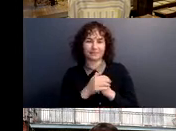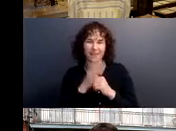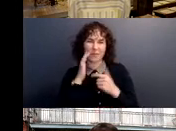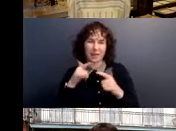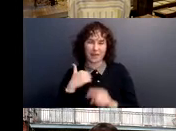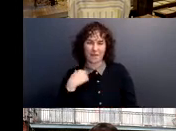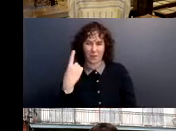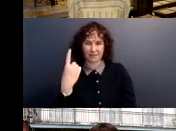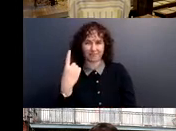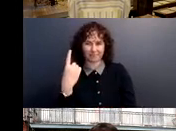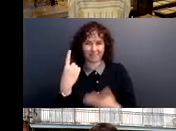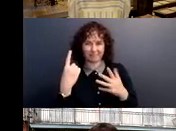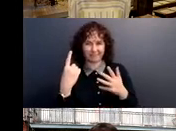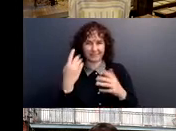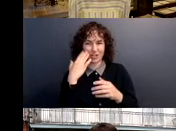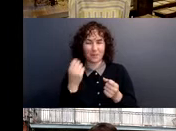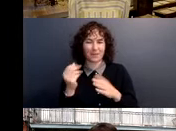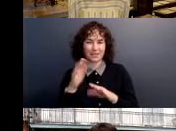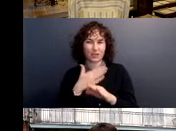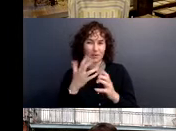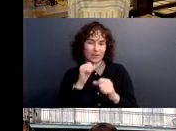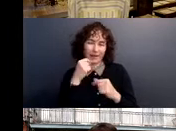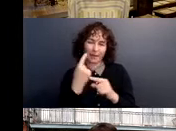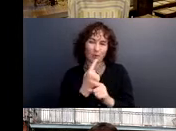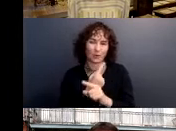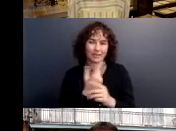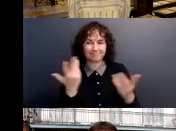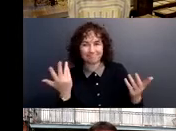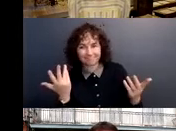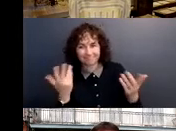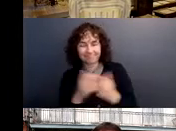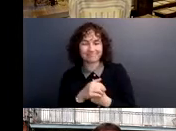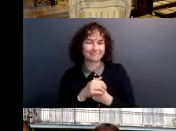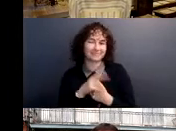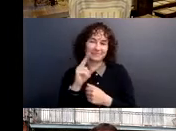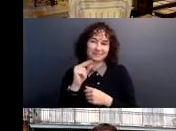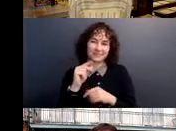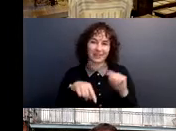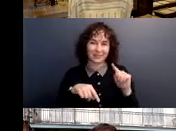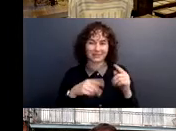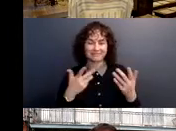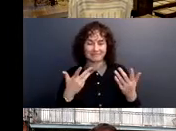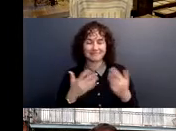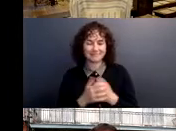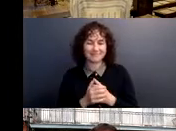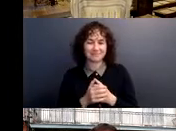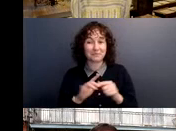because many of the songs they wanted were inappropriate So I couldn't, but yes